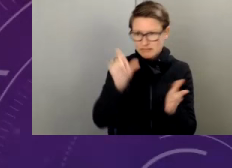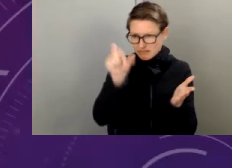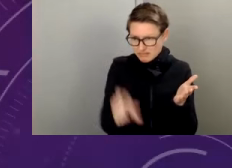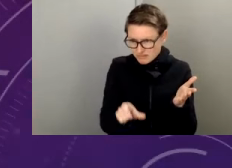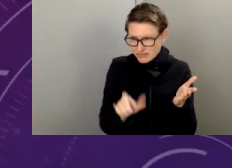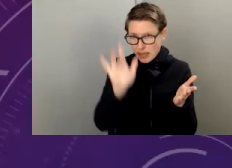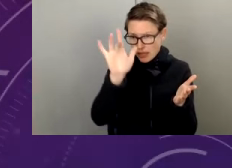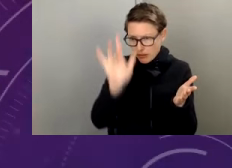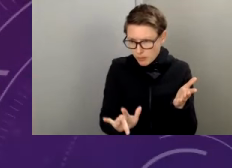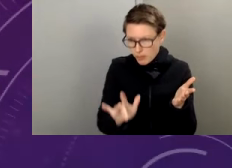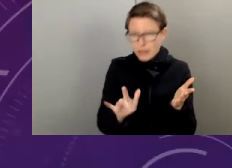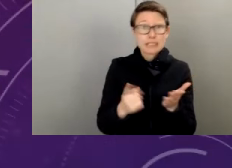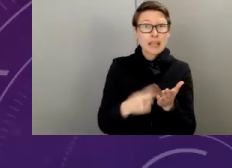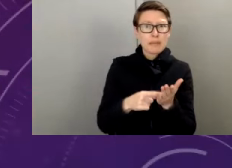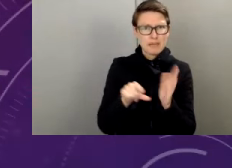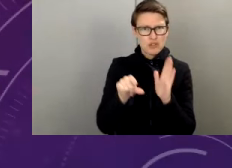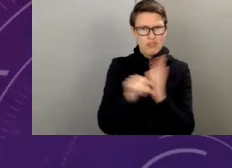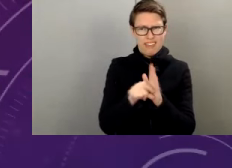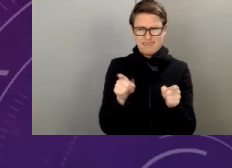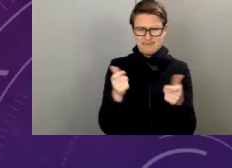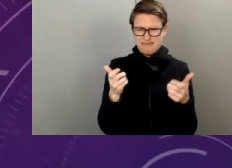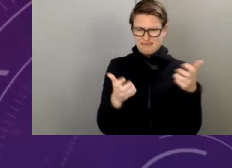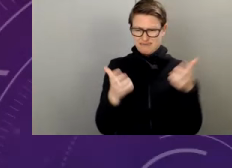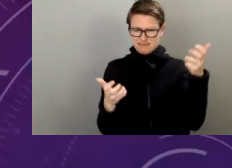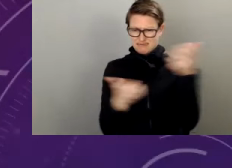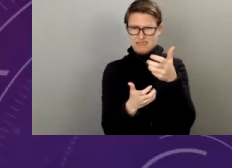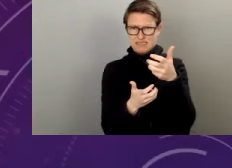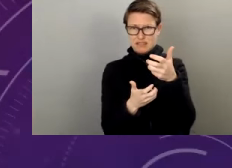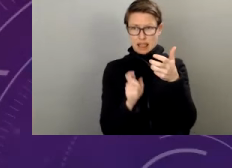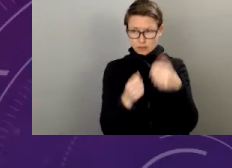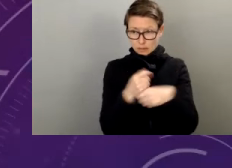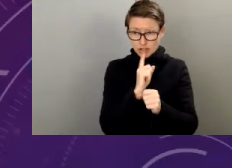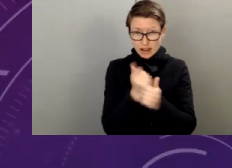and we need to make sure that everything matches. Also final letter grade missing